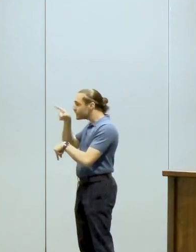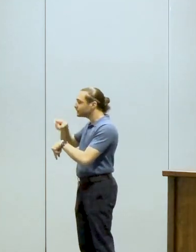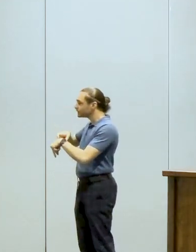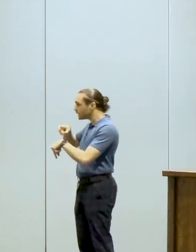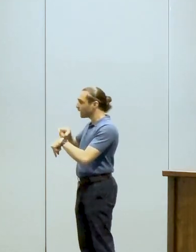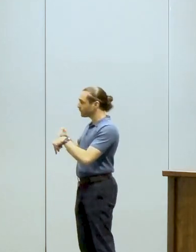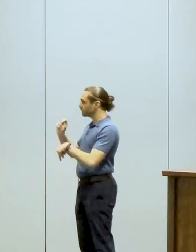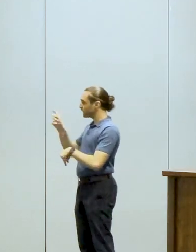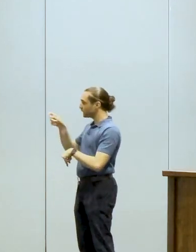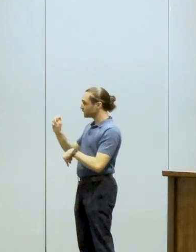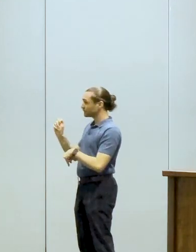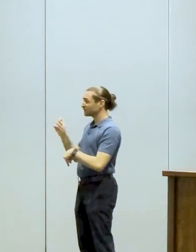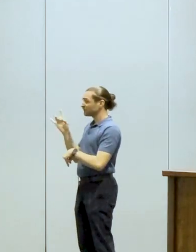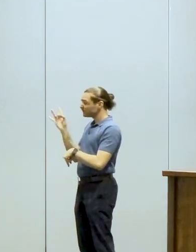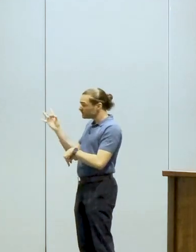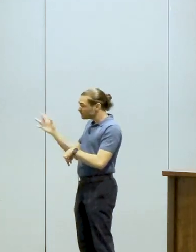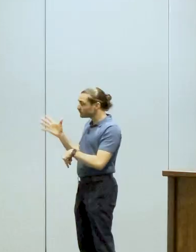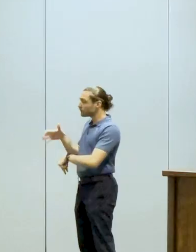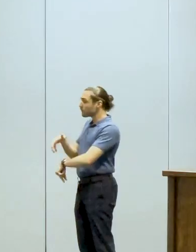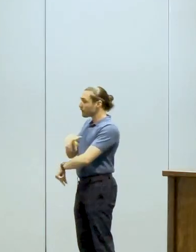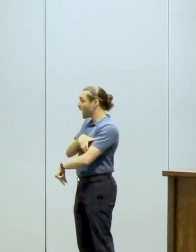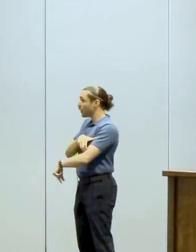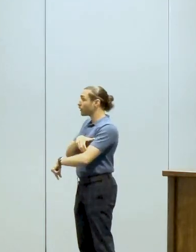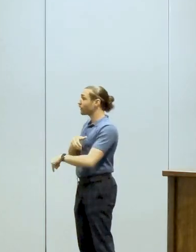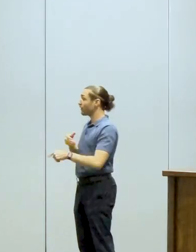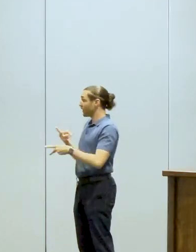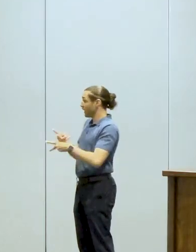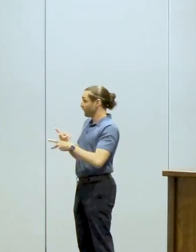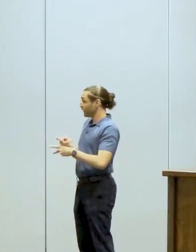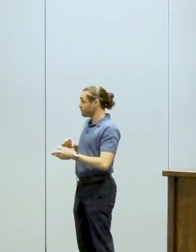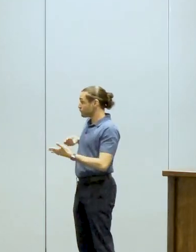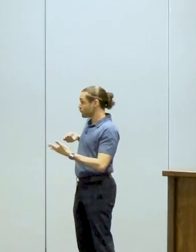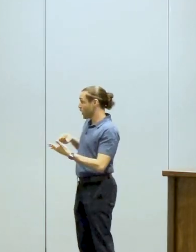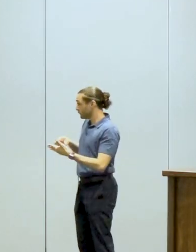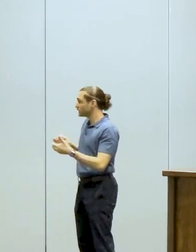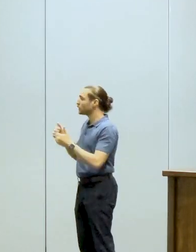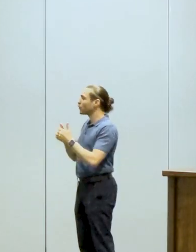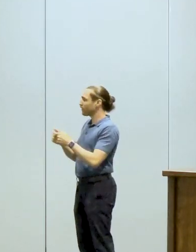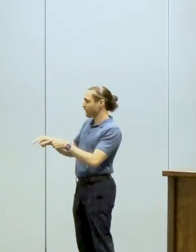The power of prompting here lies in customization. So students